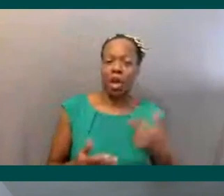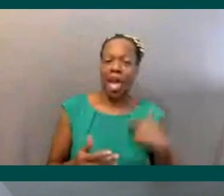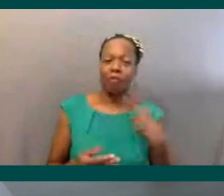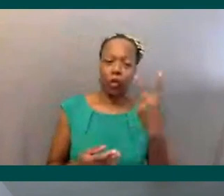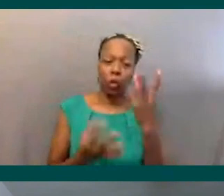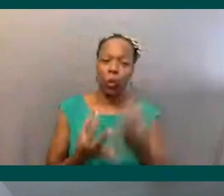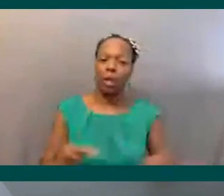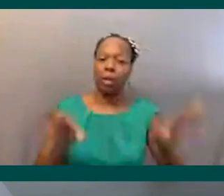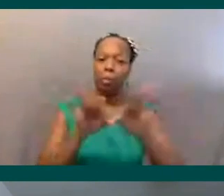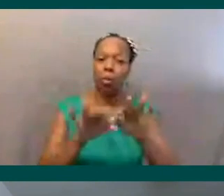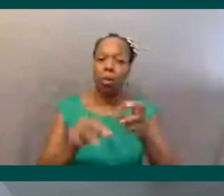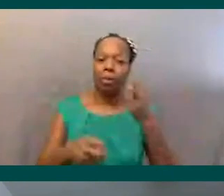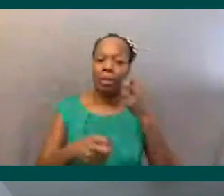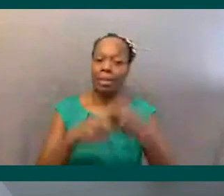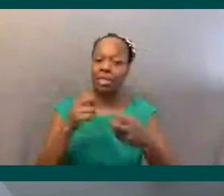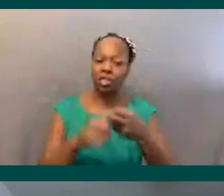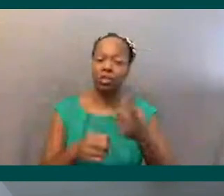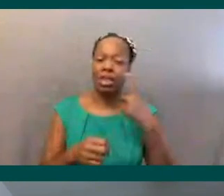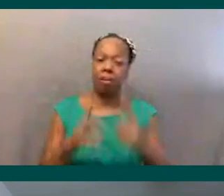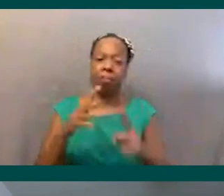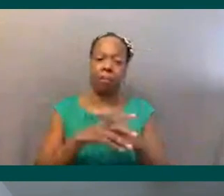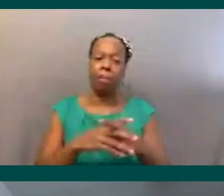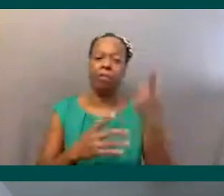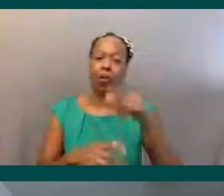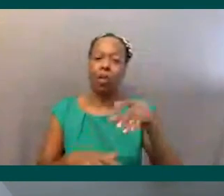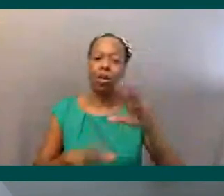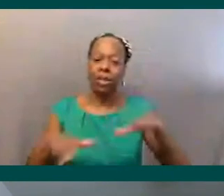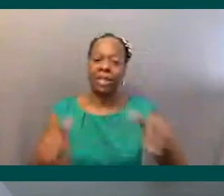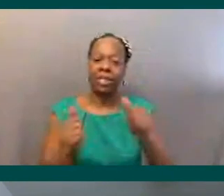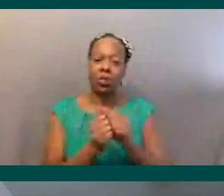and those are hip problems, hip displacement, and scoliosis.